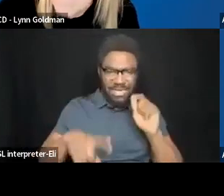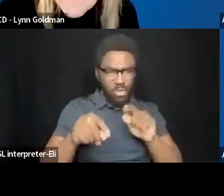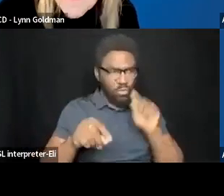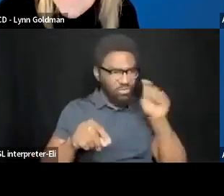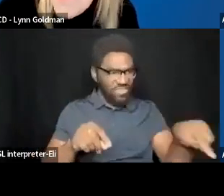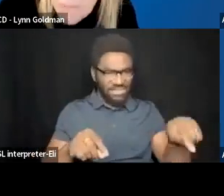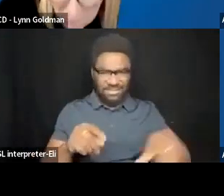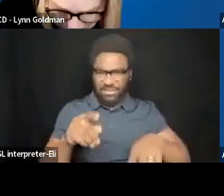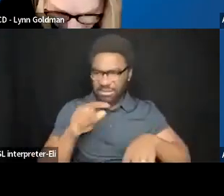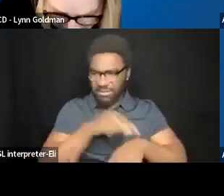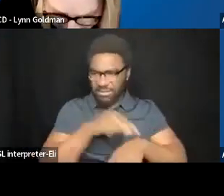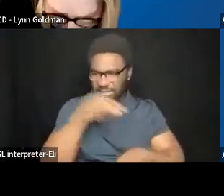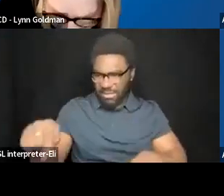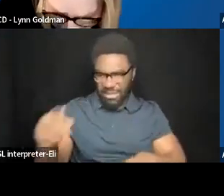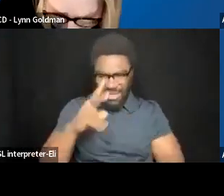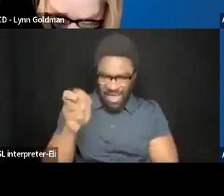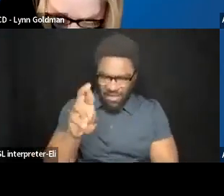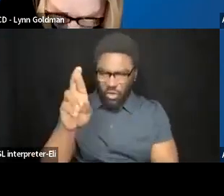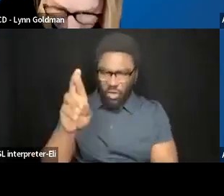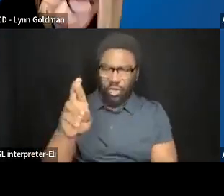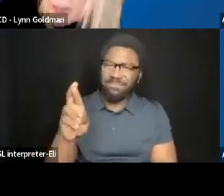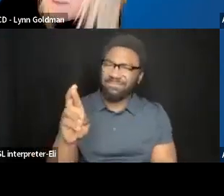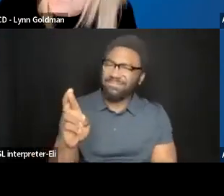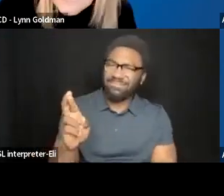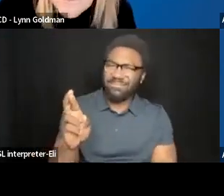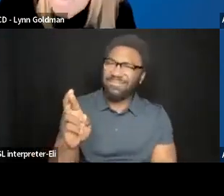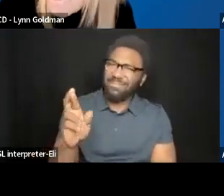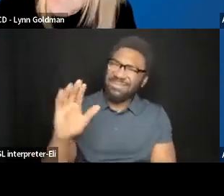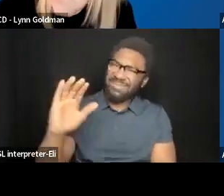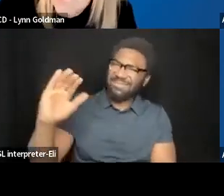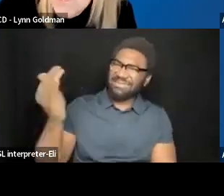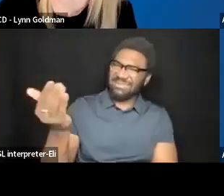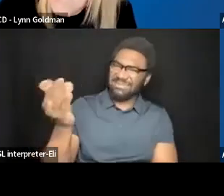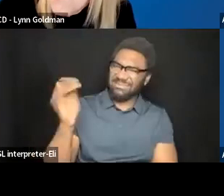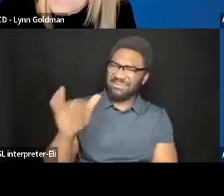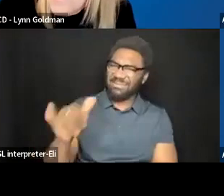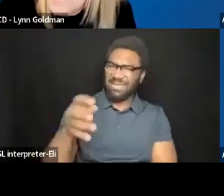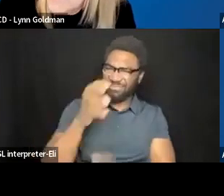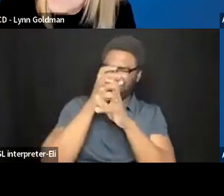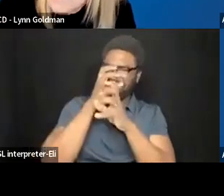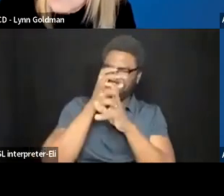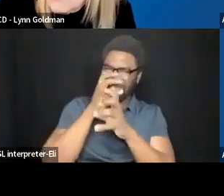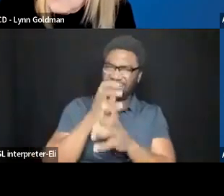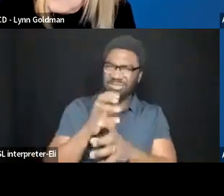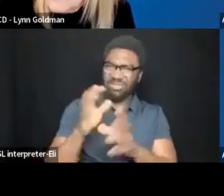I think the rest of it, I mean, certainly the workforce issues,